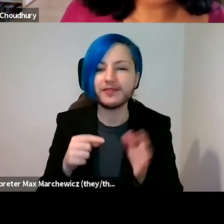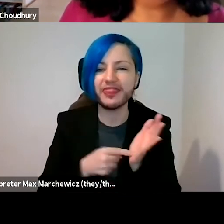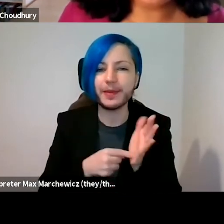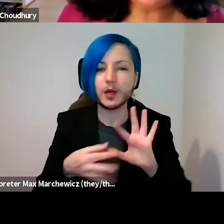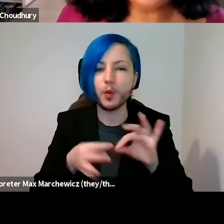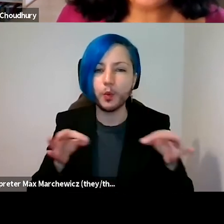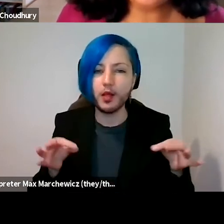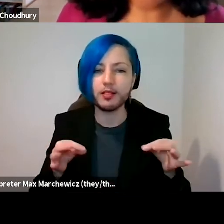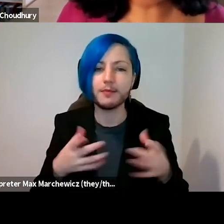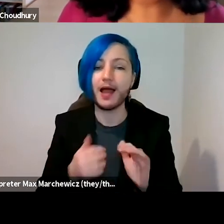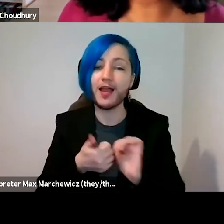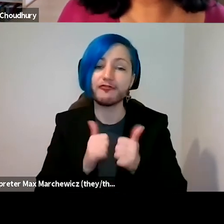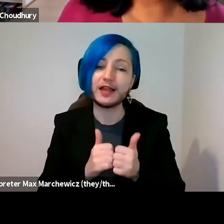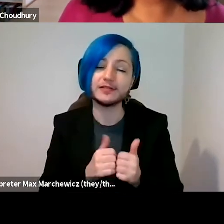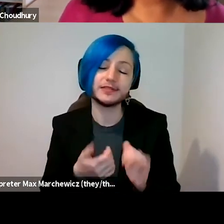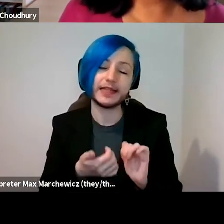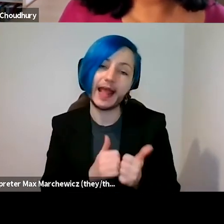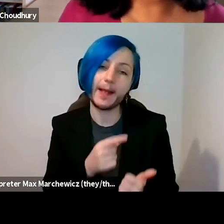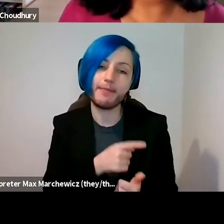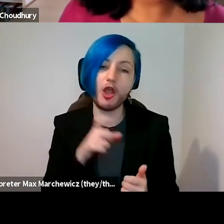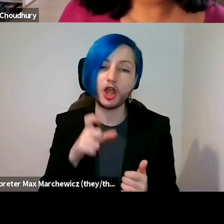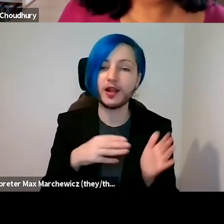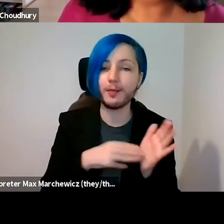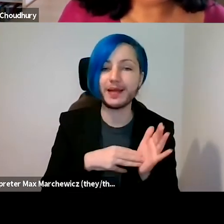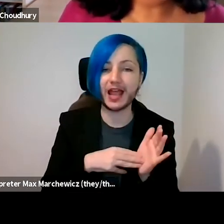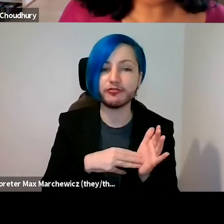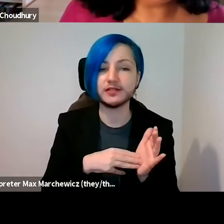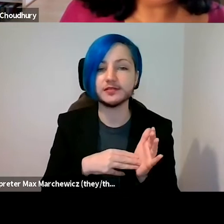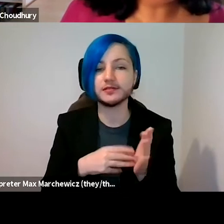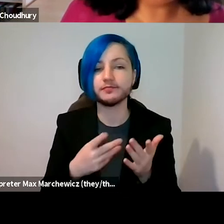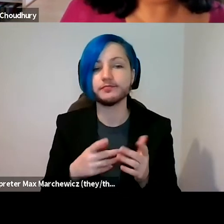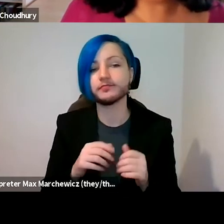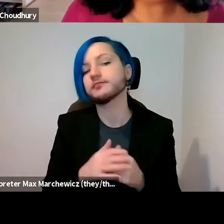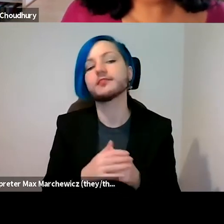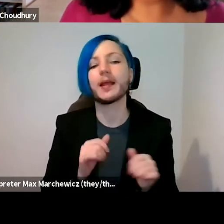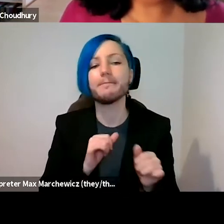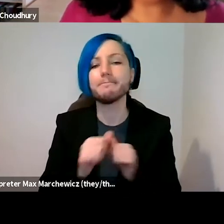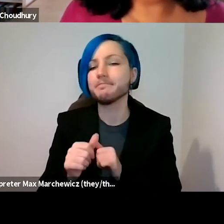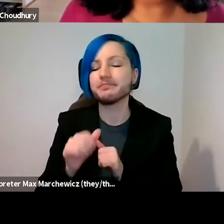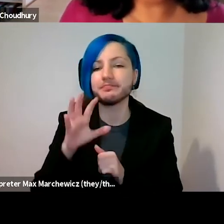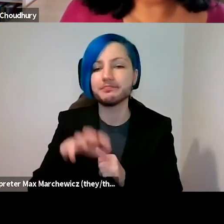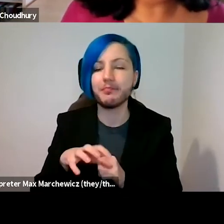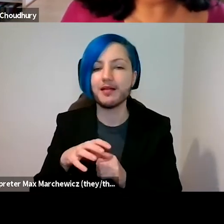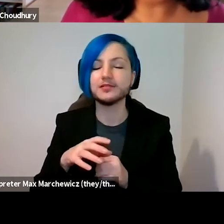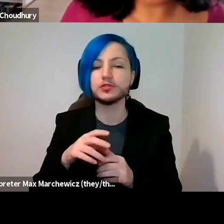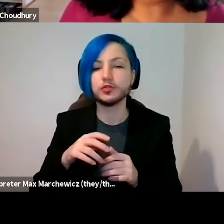Colonel MacKerris, one of the best fellows who ever trod a Highland moor, or dived into an Indian jungle,